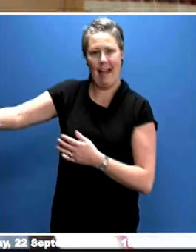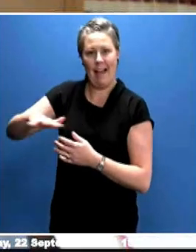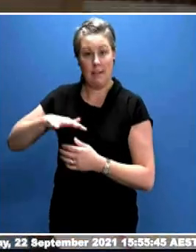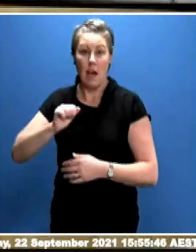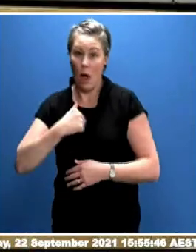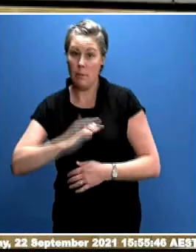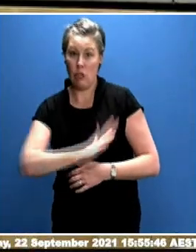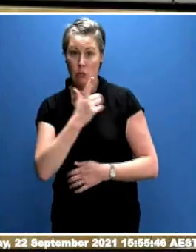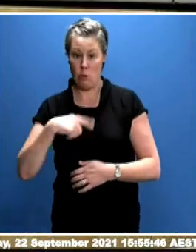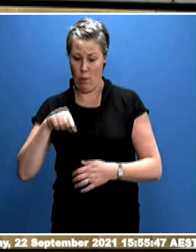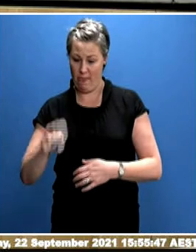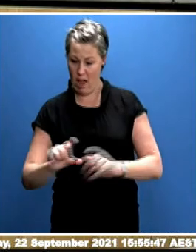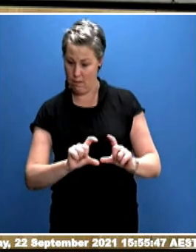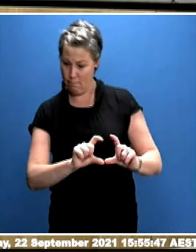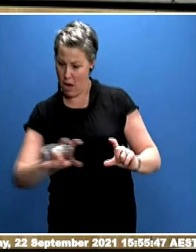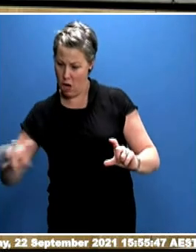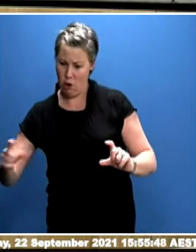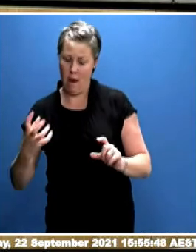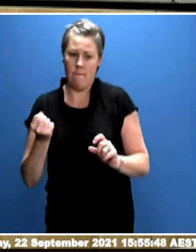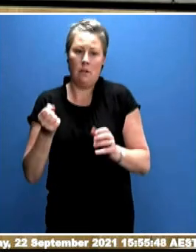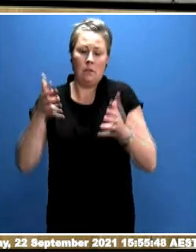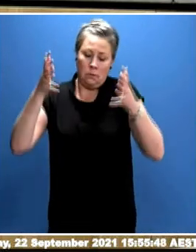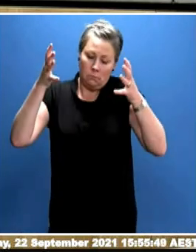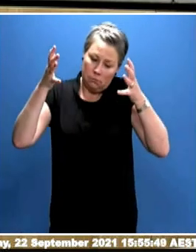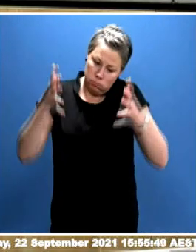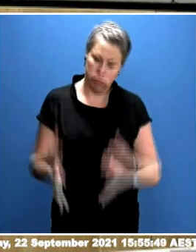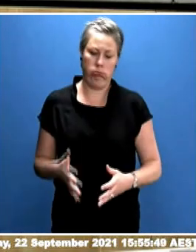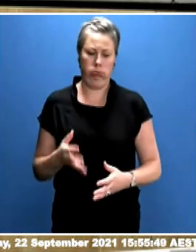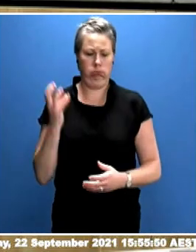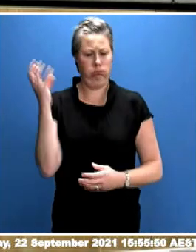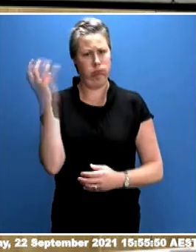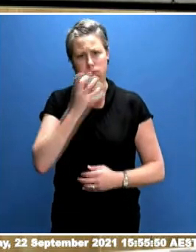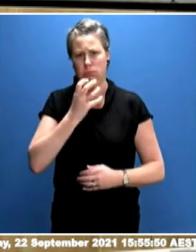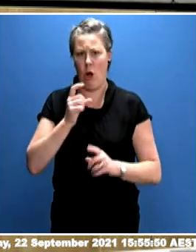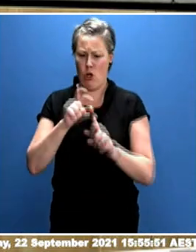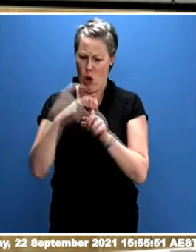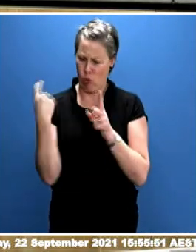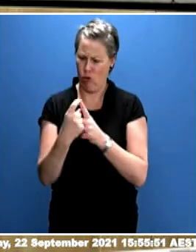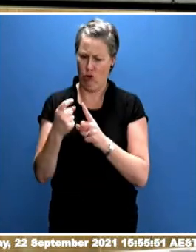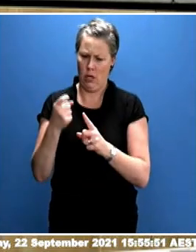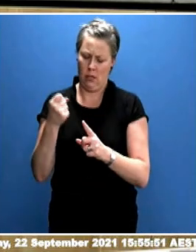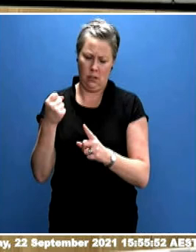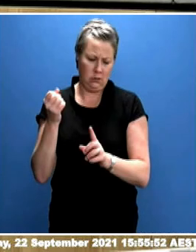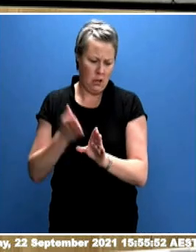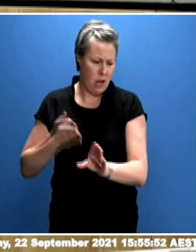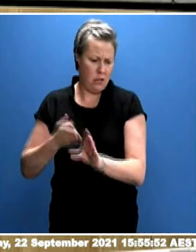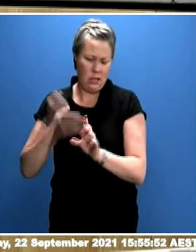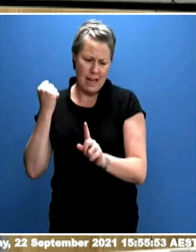paragraph is loaded with cultural significance, psychological significance, and that last sentence says: